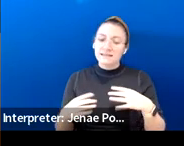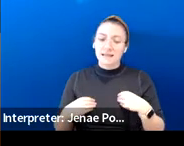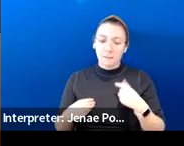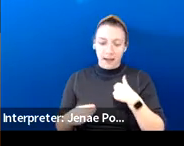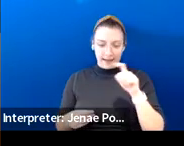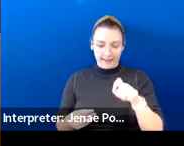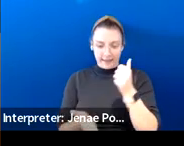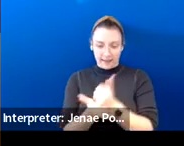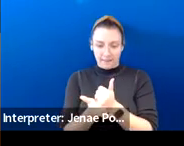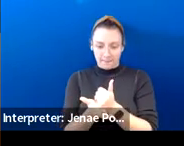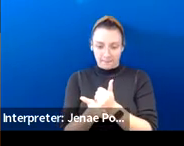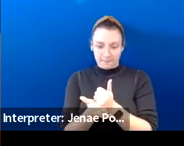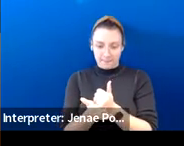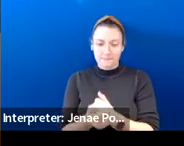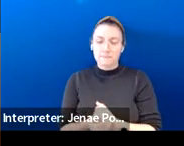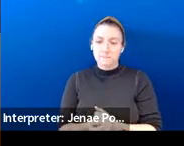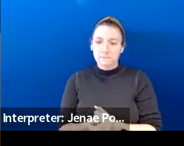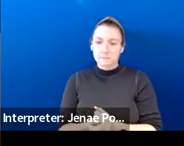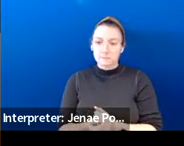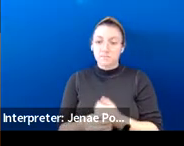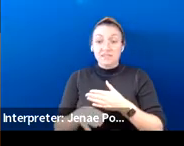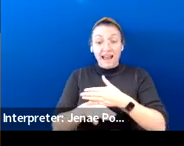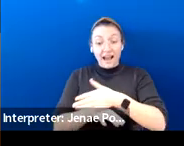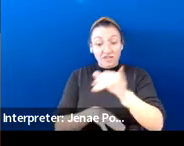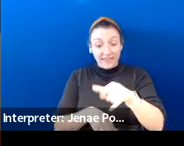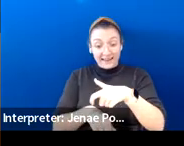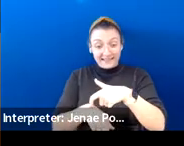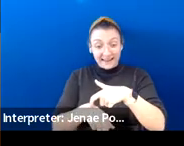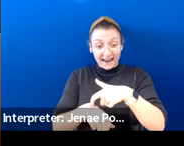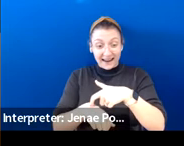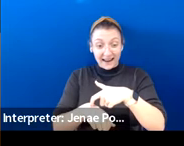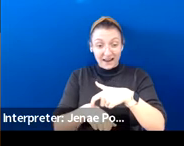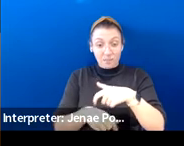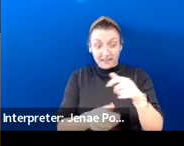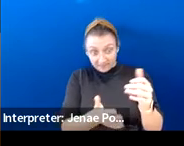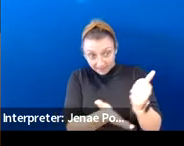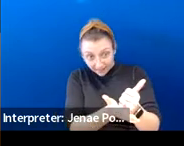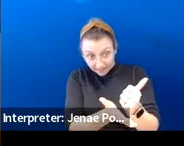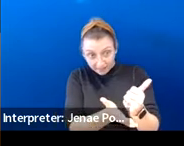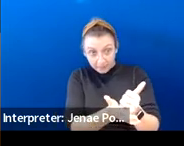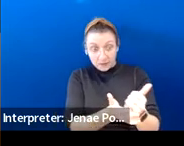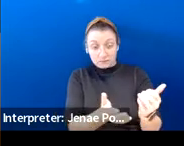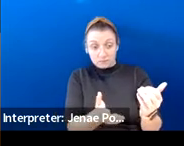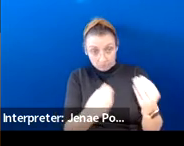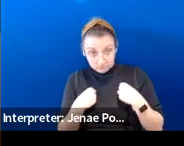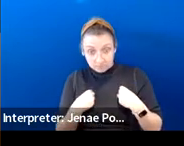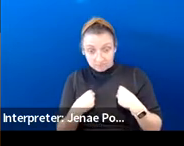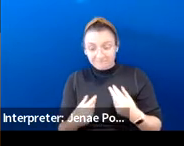But after spending that time in, you know, how they need I can tell you that I would not be here today if it wasn't for me seeking those services